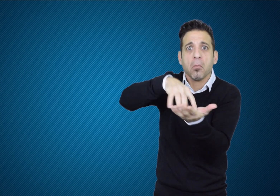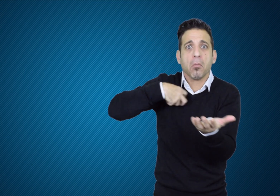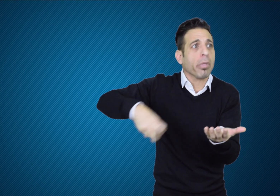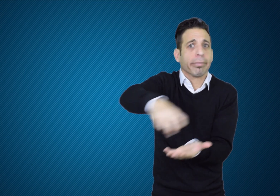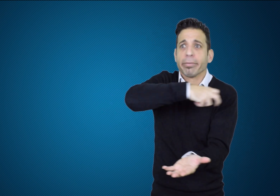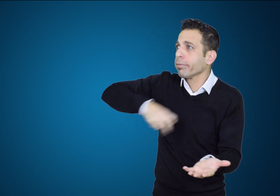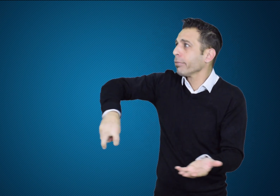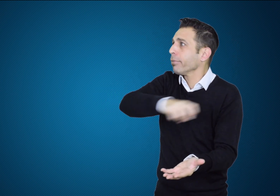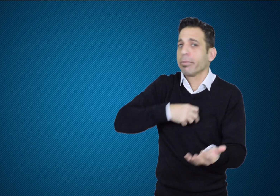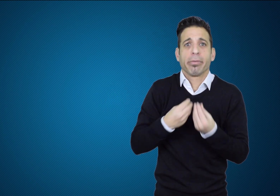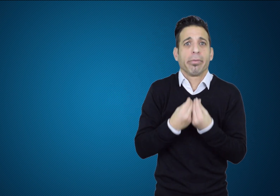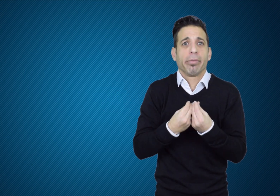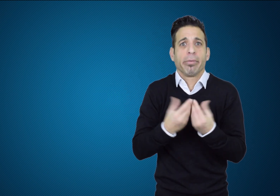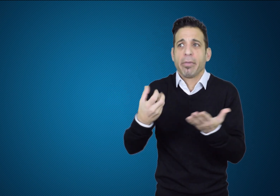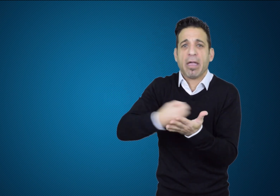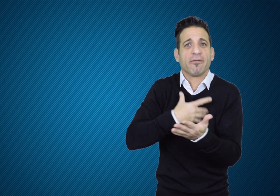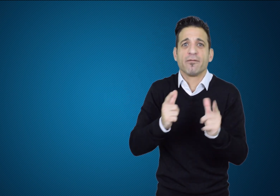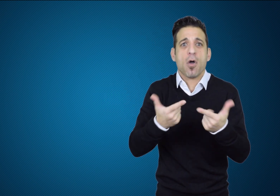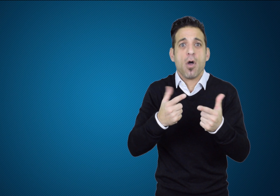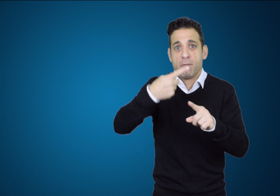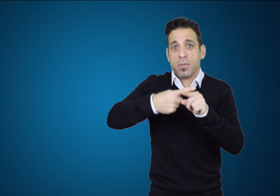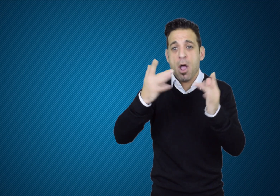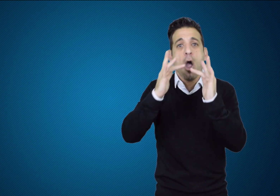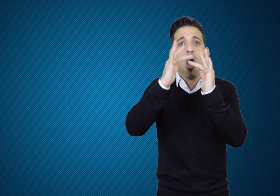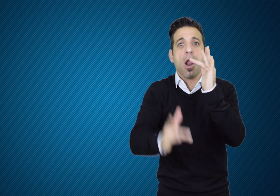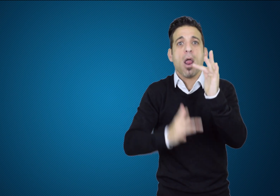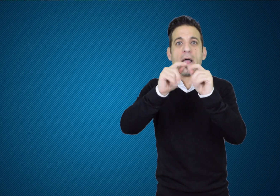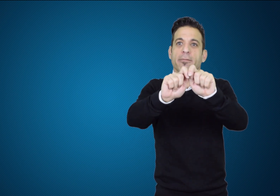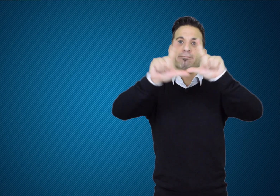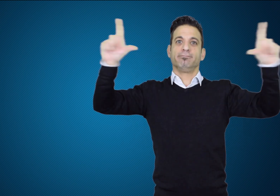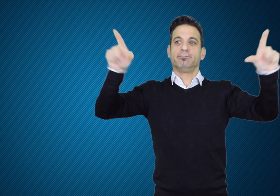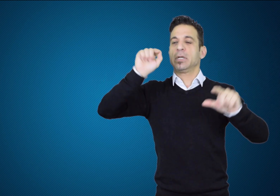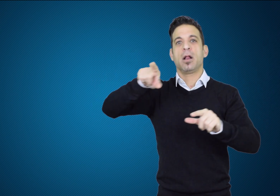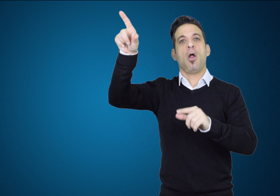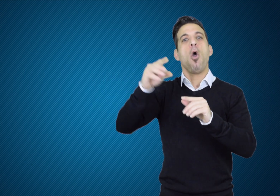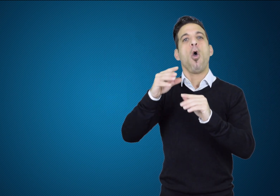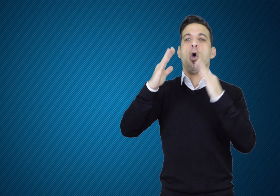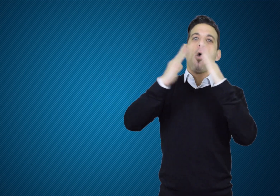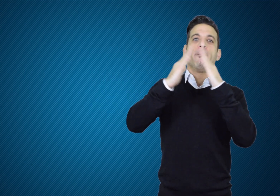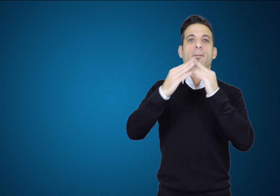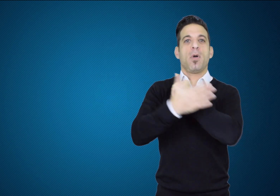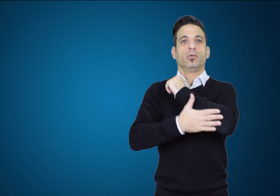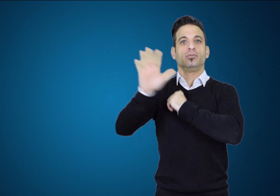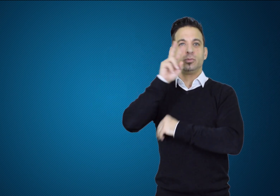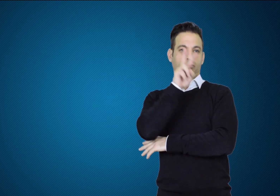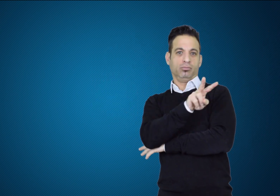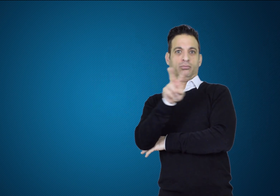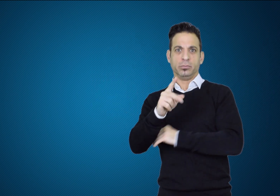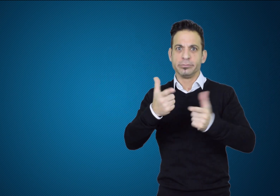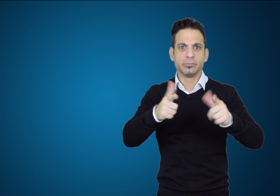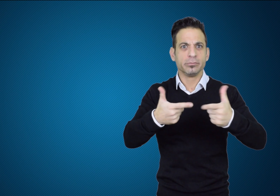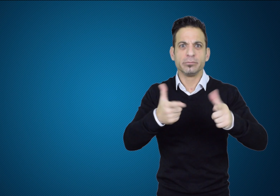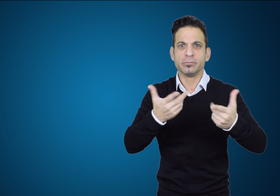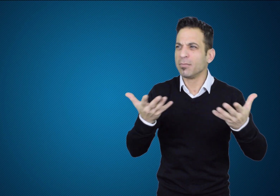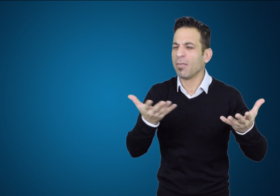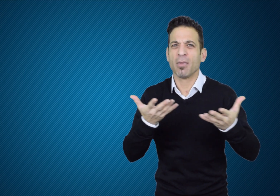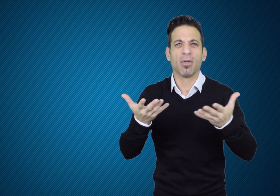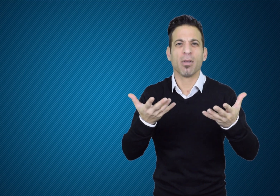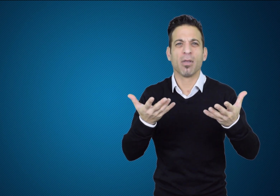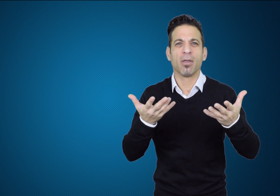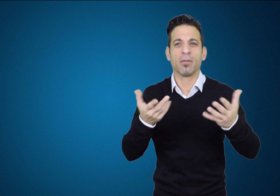or were not provided with venue or online access.